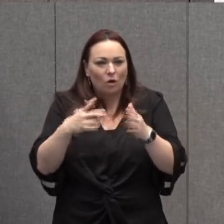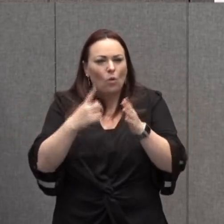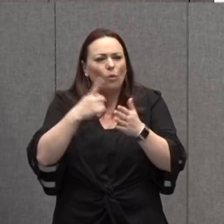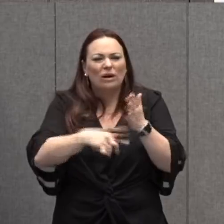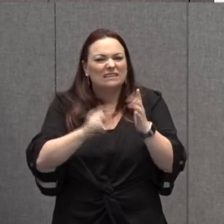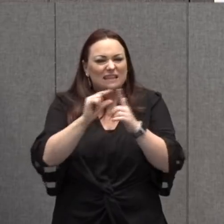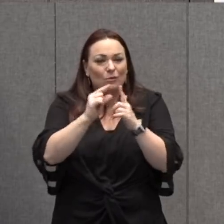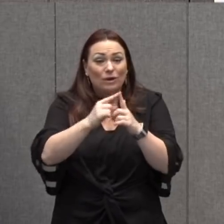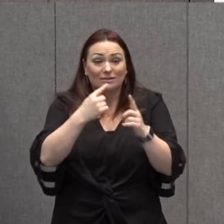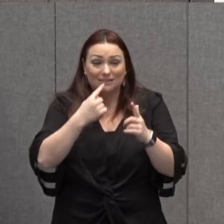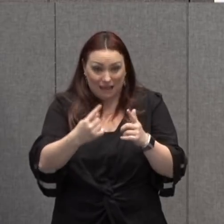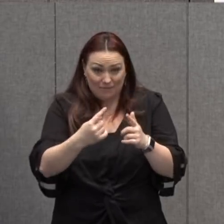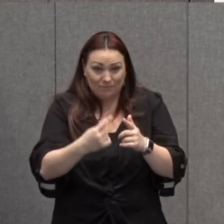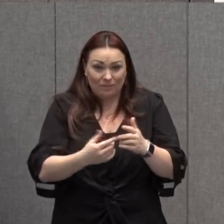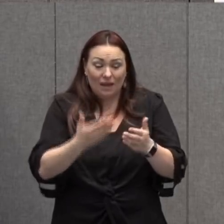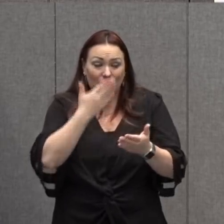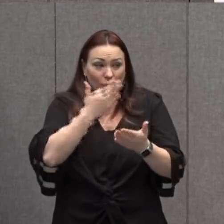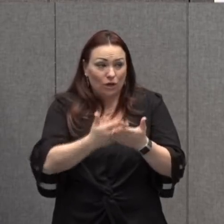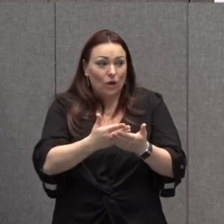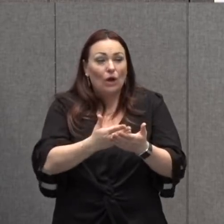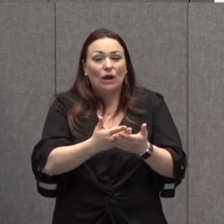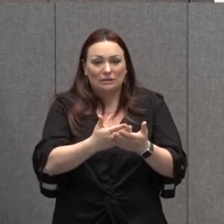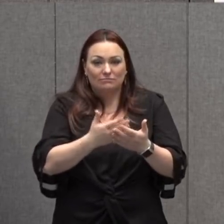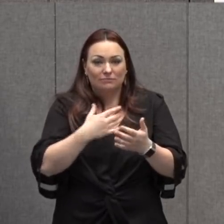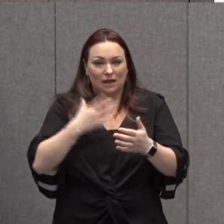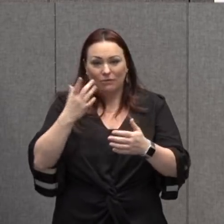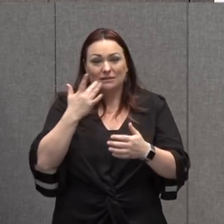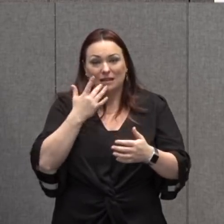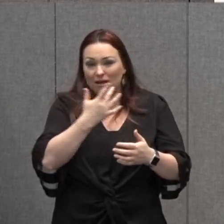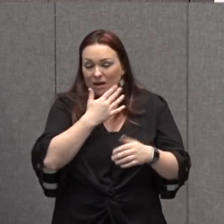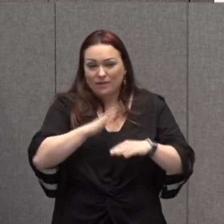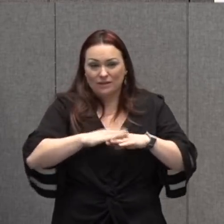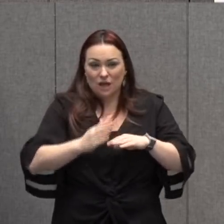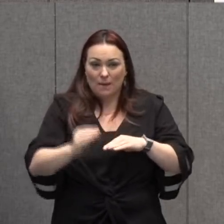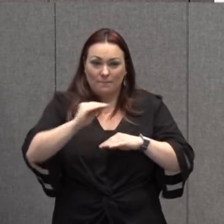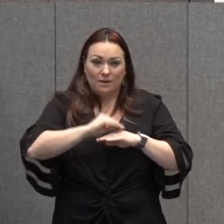I had good luck last time on the top, I'm gonna go with the top again. Yeah, 'cause of my fancy scissors.